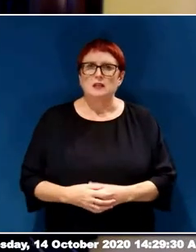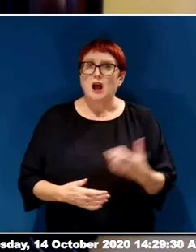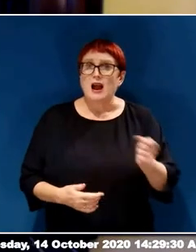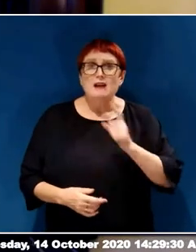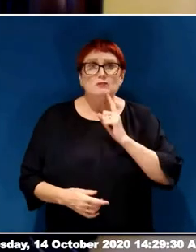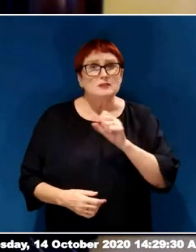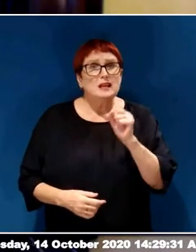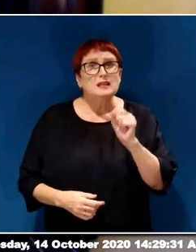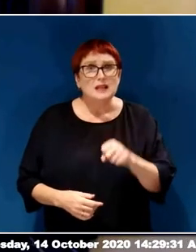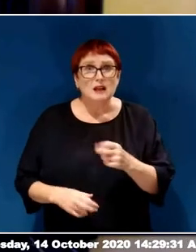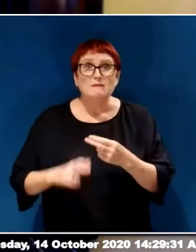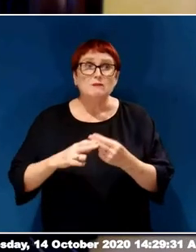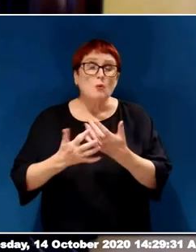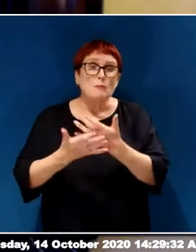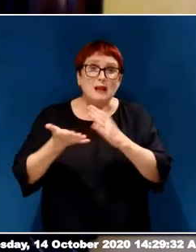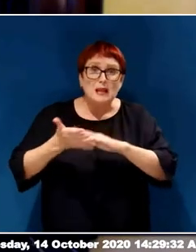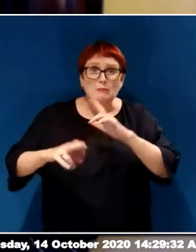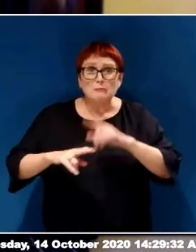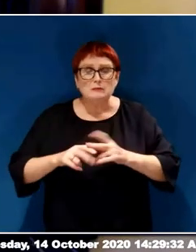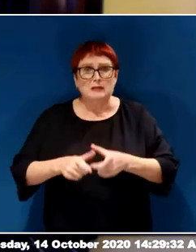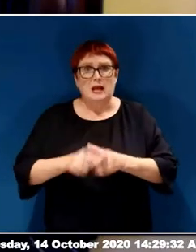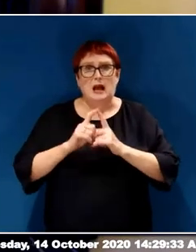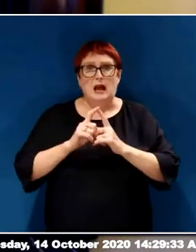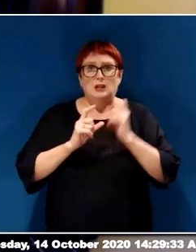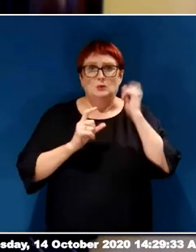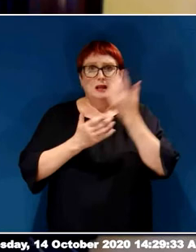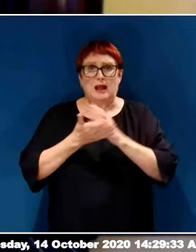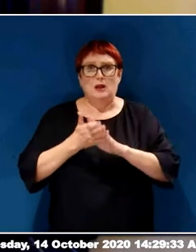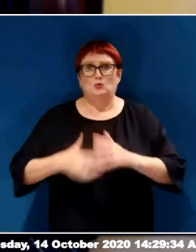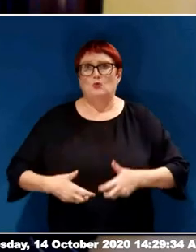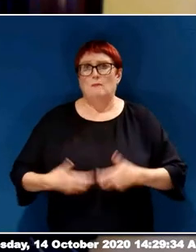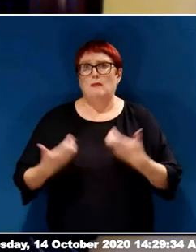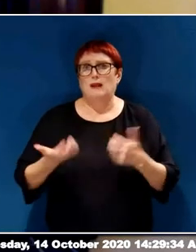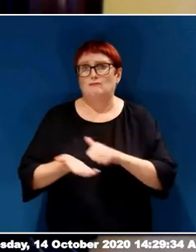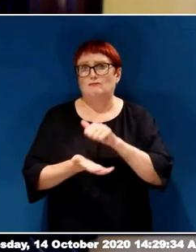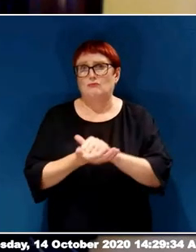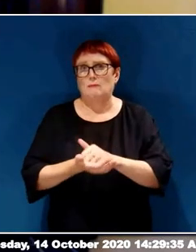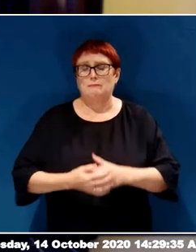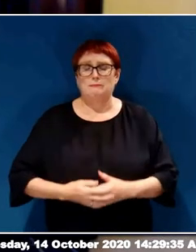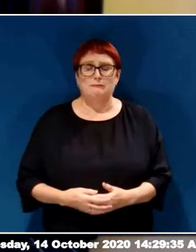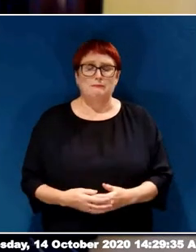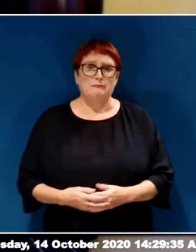And your statement speaks about issues that your research has